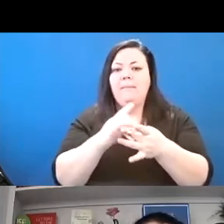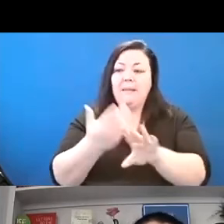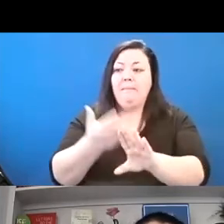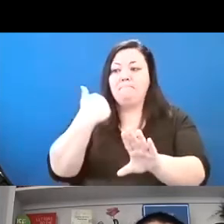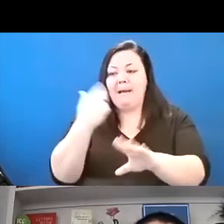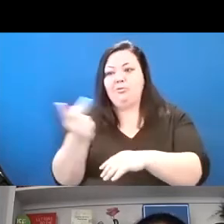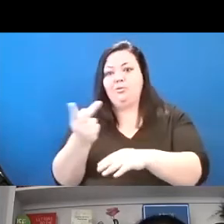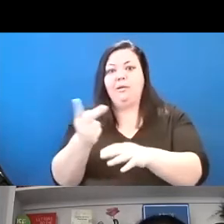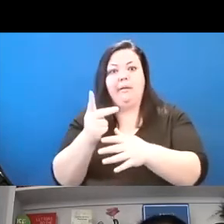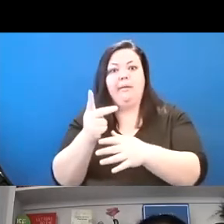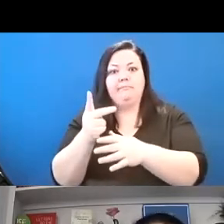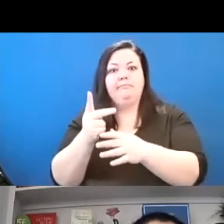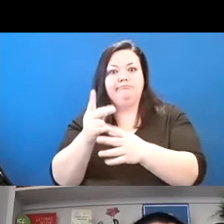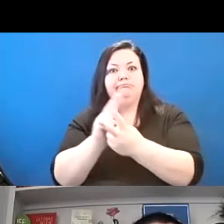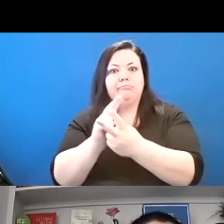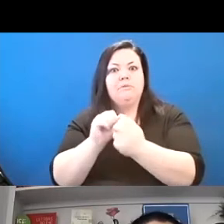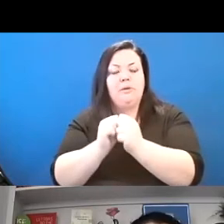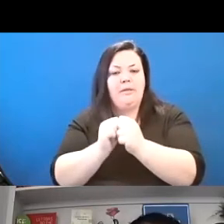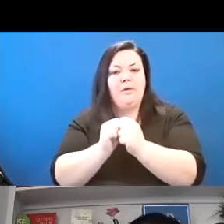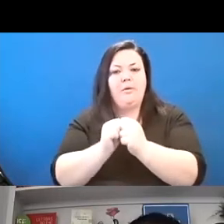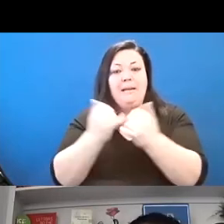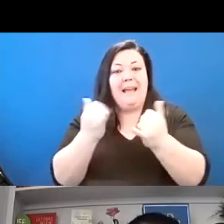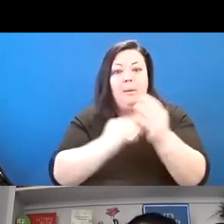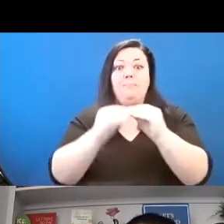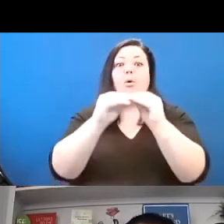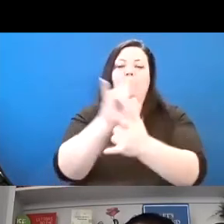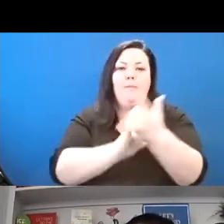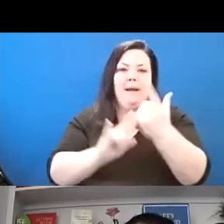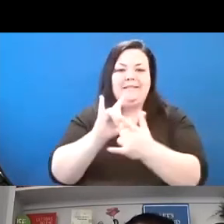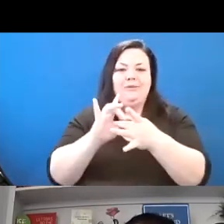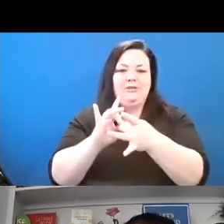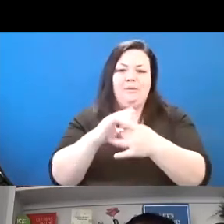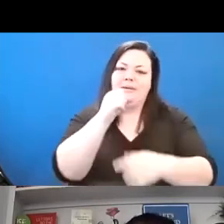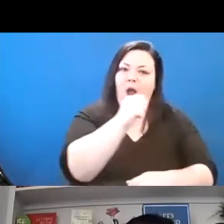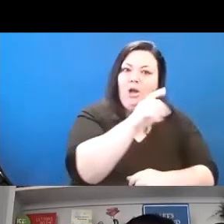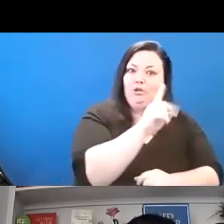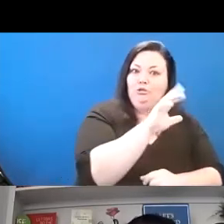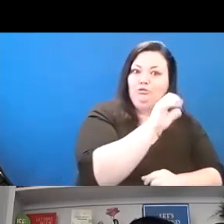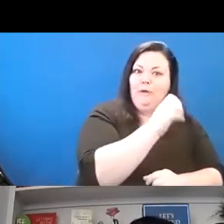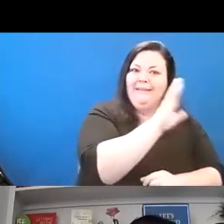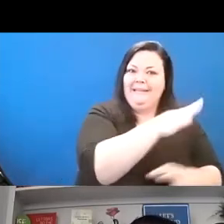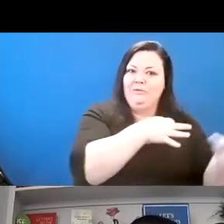in this case i would say a more romantic relationship than perhaps drake describes and